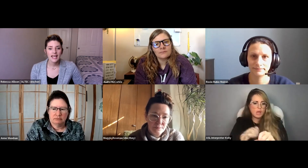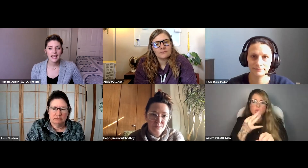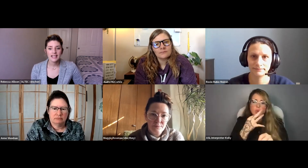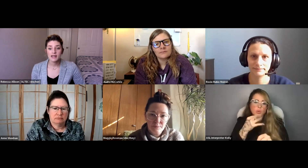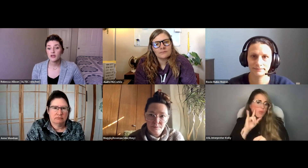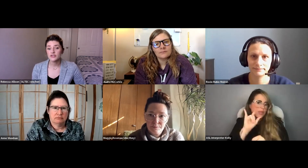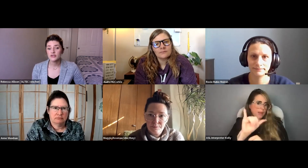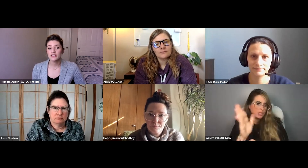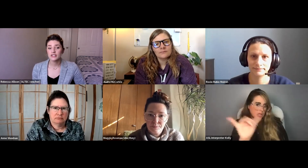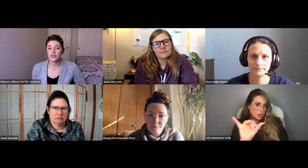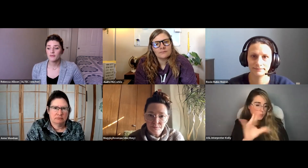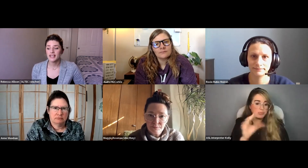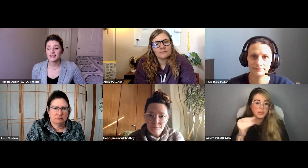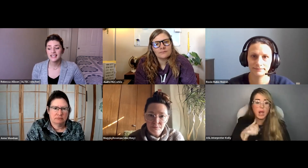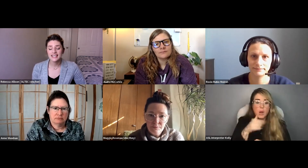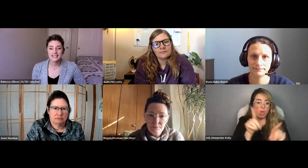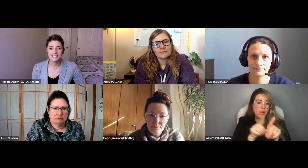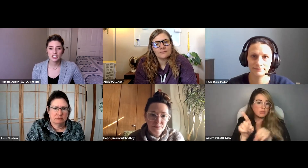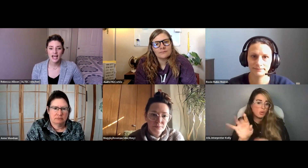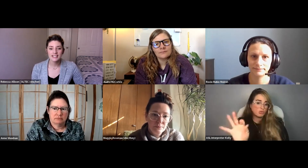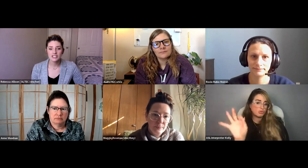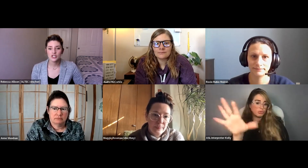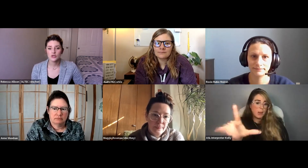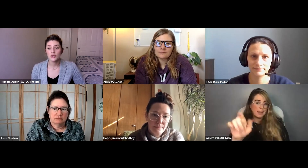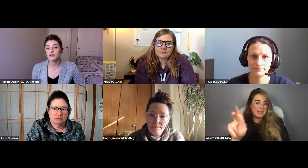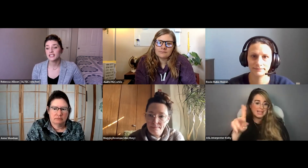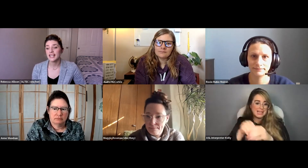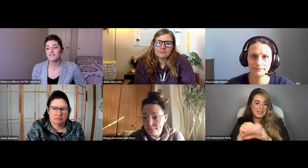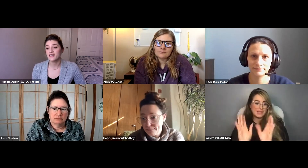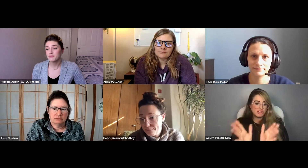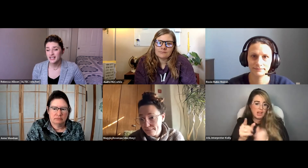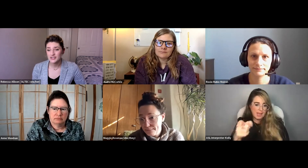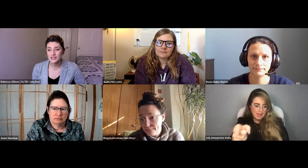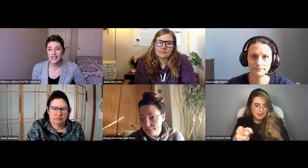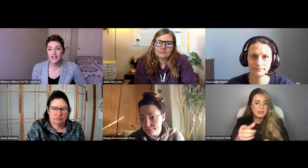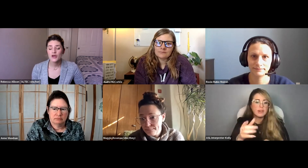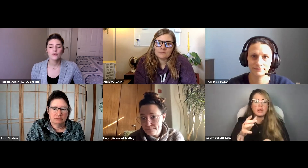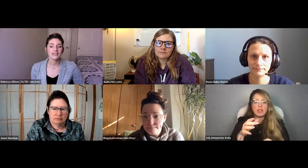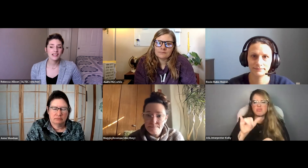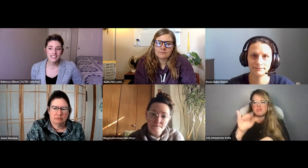and I'm also going to drop a link in the chat to complete a feedback survey. We'd love to